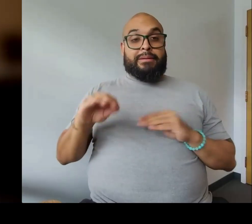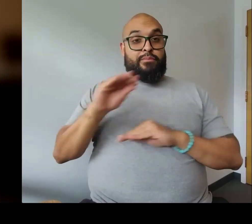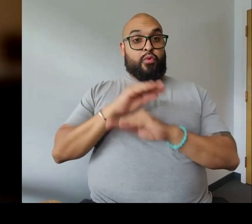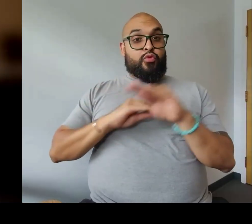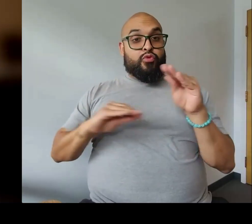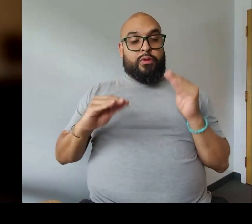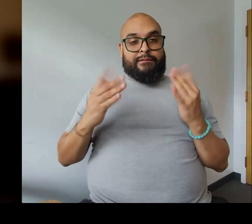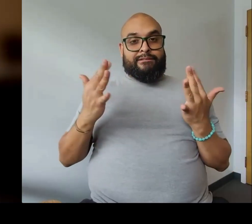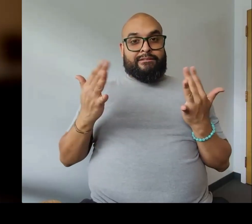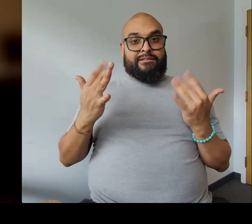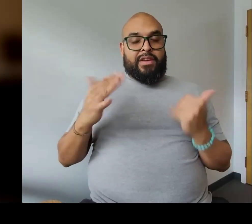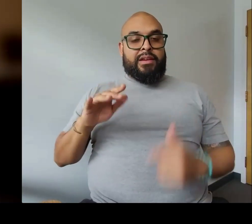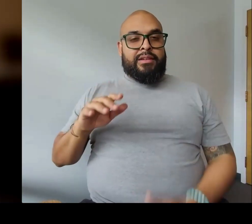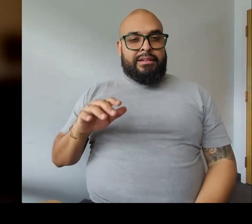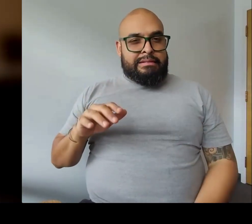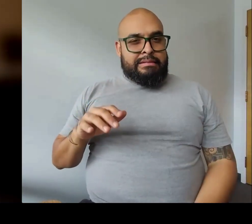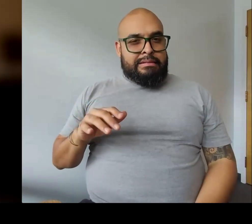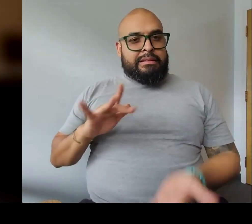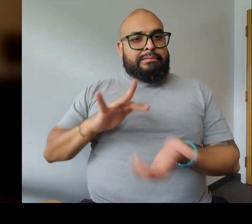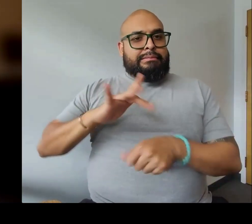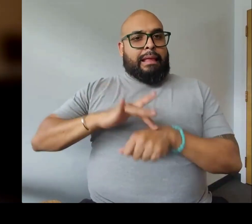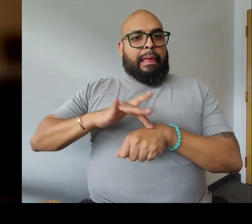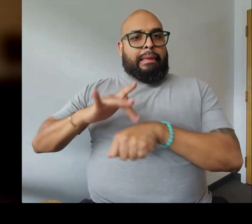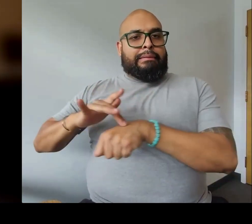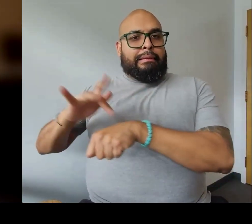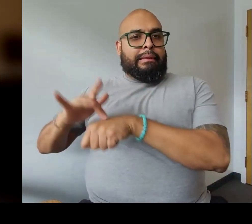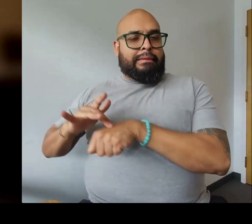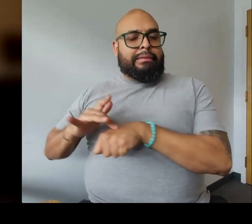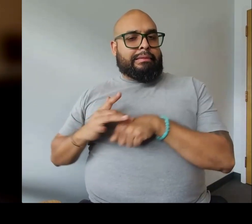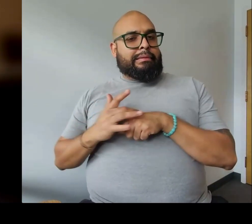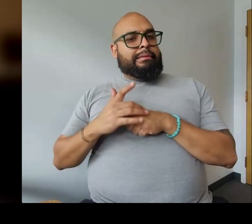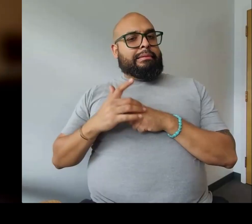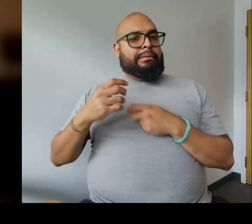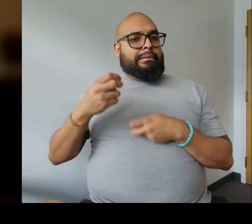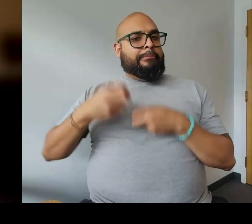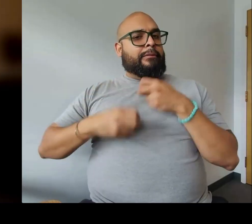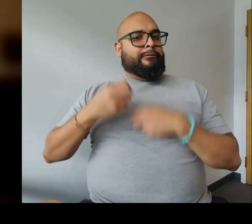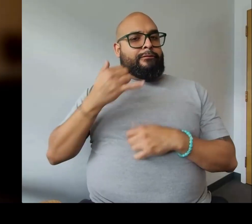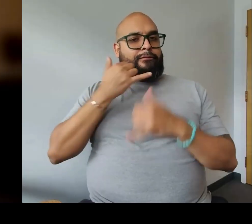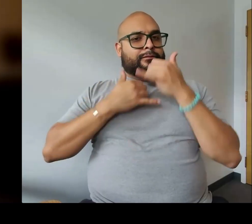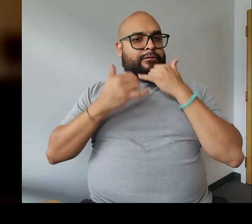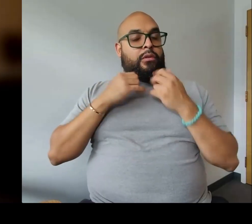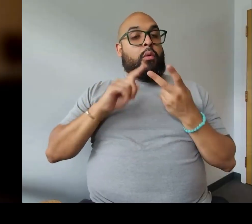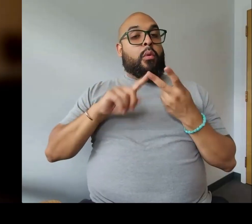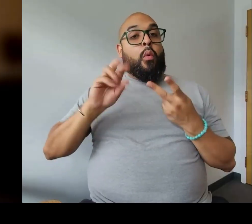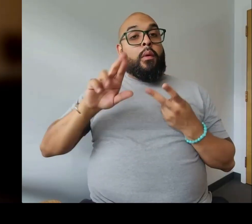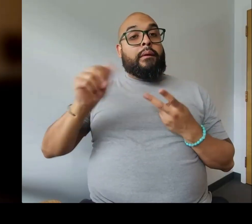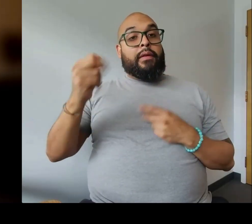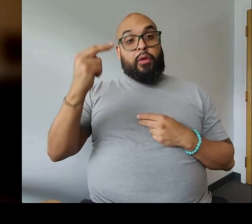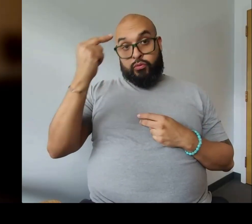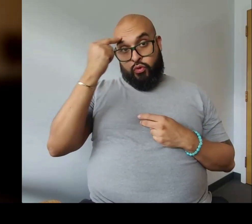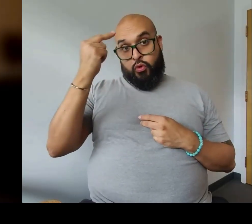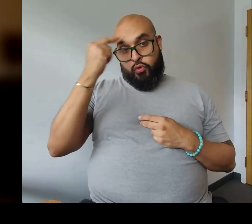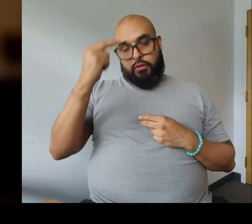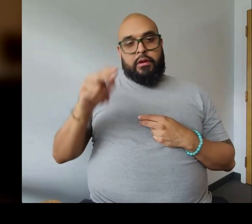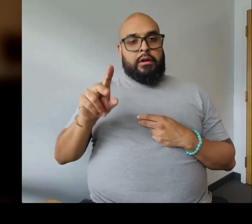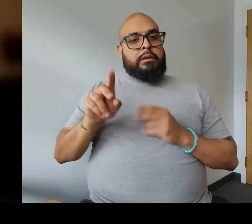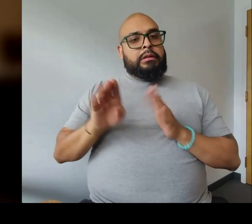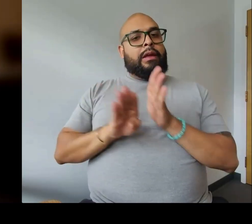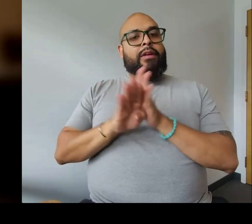That's a big challenge with some of our students or other neurodevelopmental disabilities, auditory processing challenges.